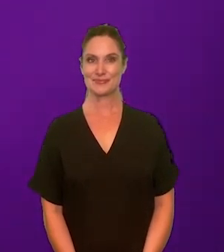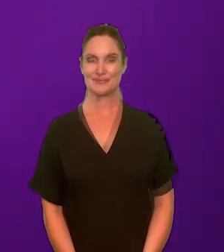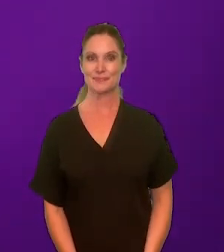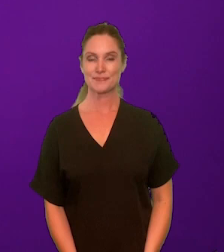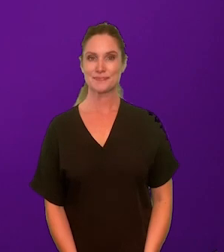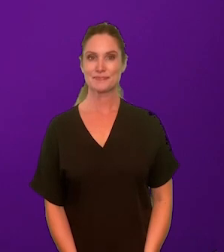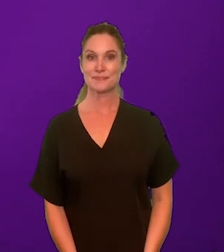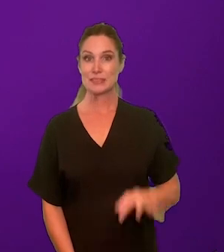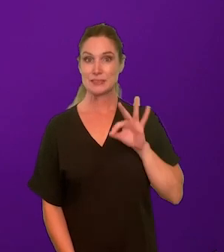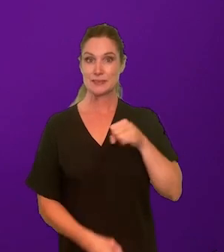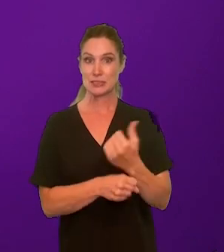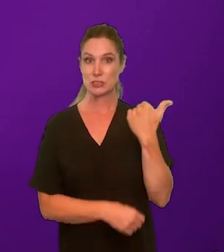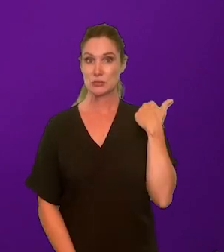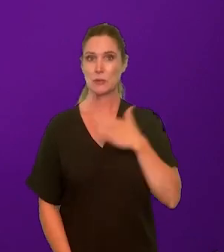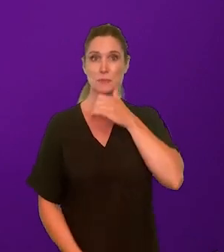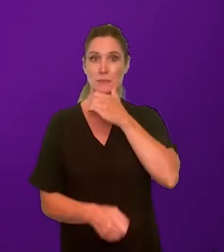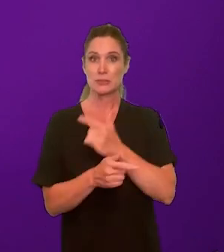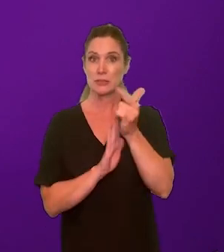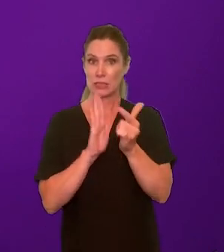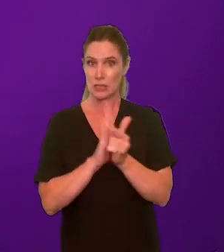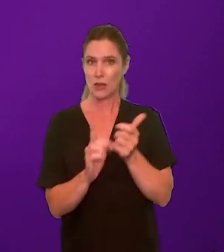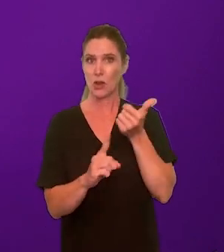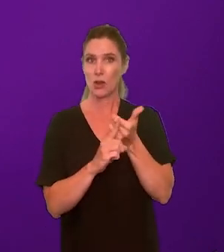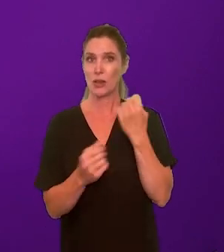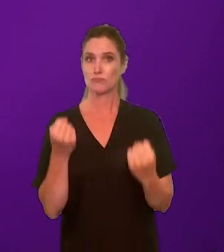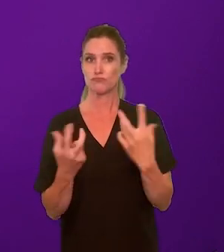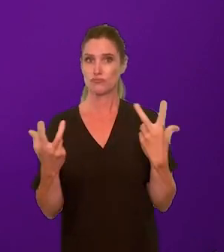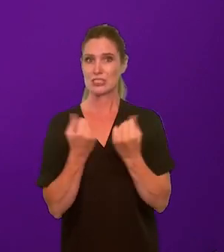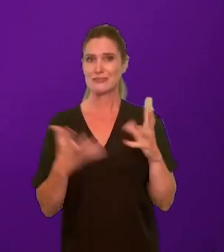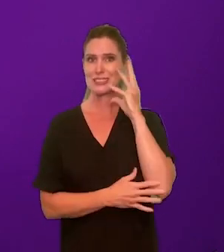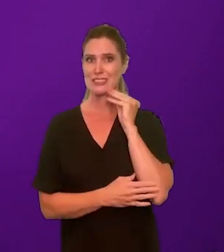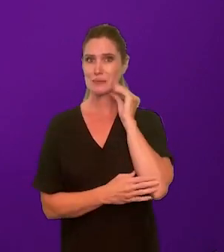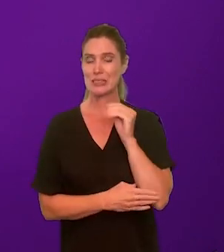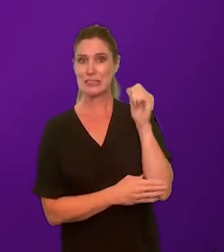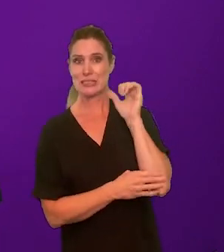Nine years ago, my sister-in-law Carina sustained a spinal cord injury in a car accident.